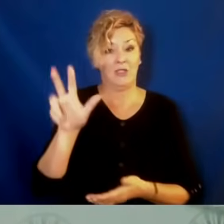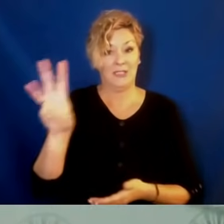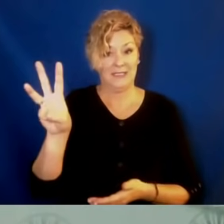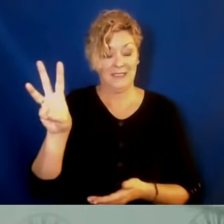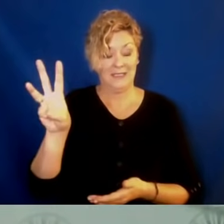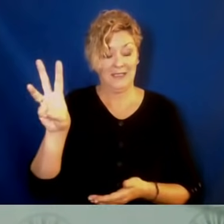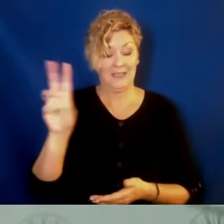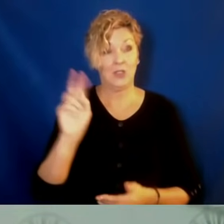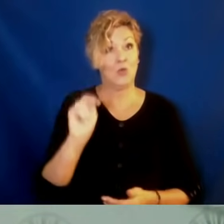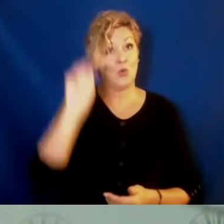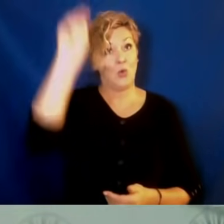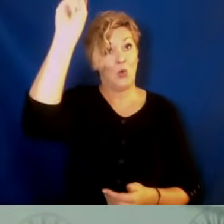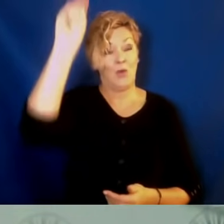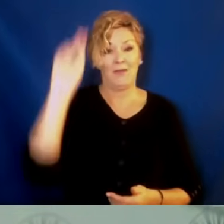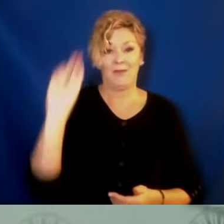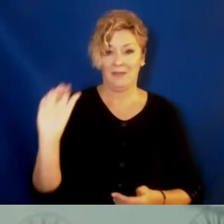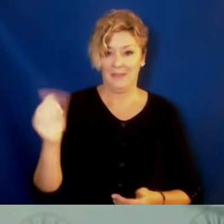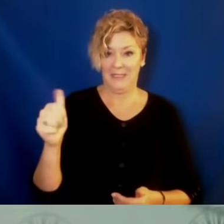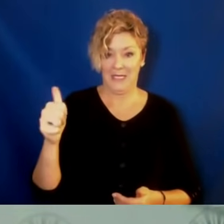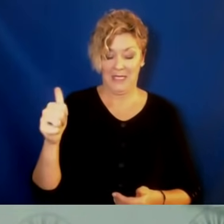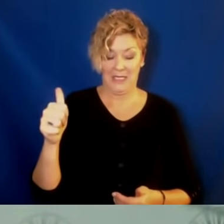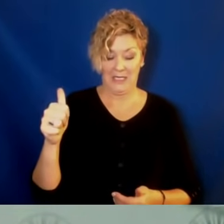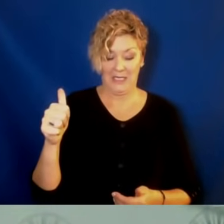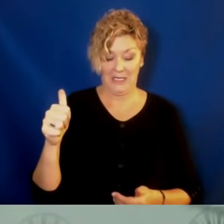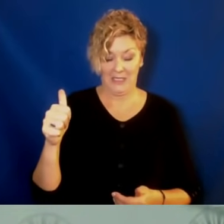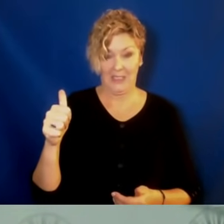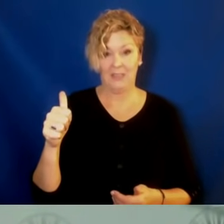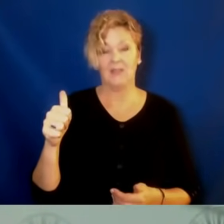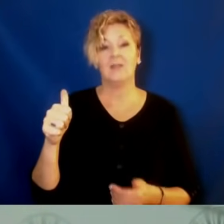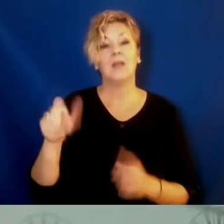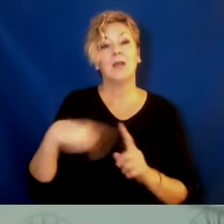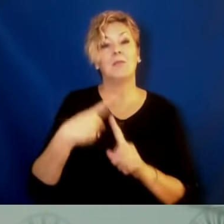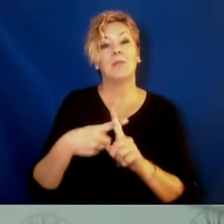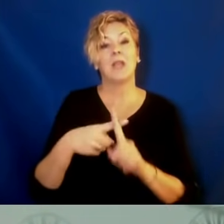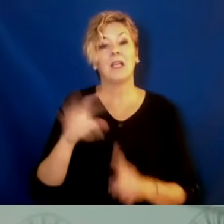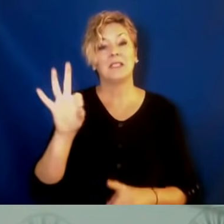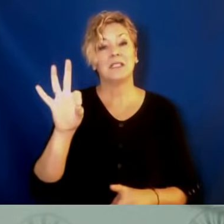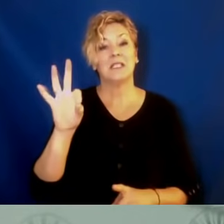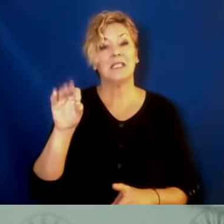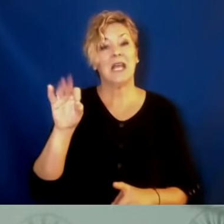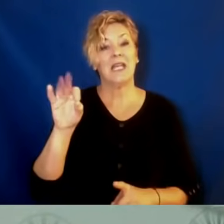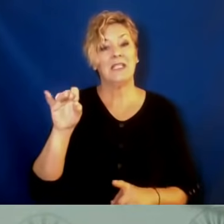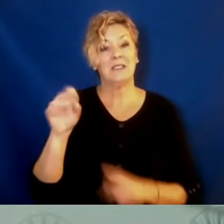of where the transmission occurring, there were 234 New Diagnoses in Vancouver